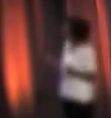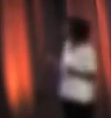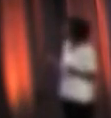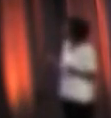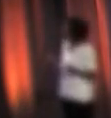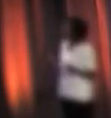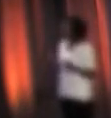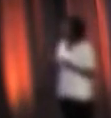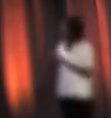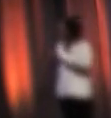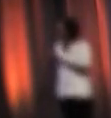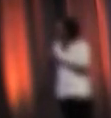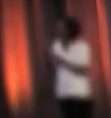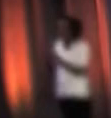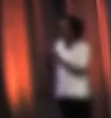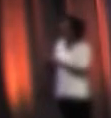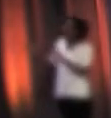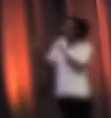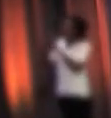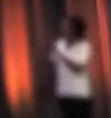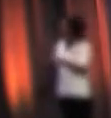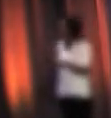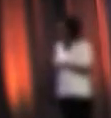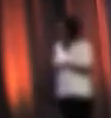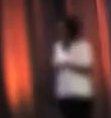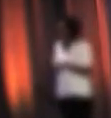judges to provide inspiration and a role model to other institutions.